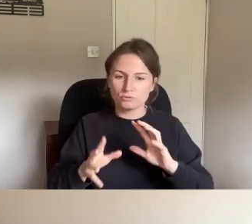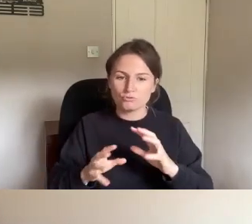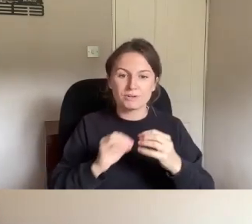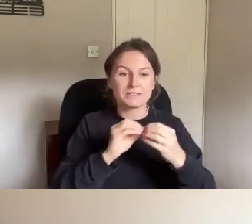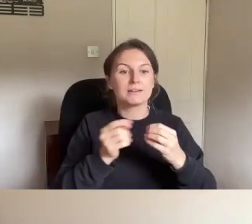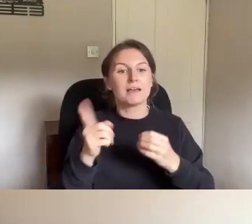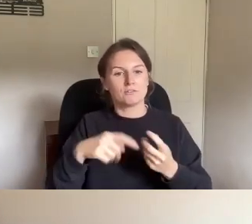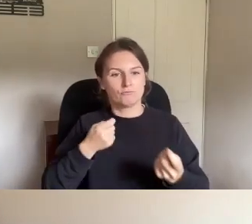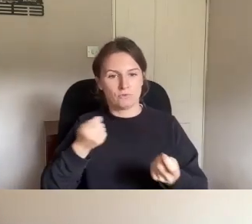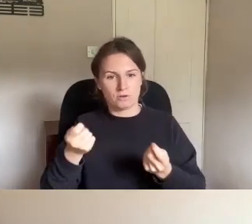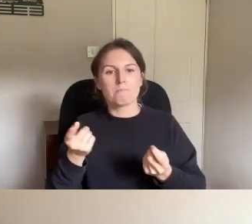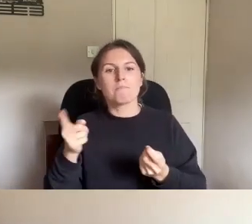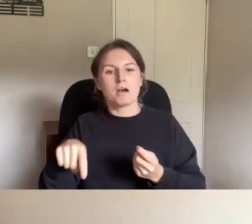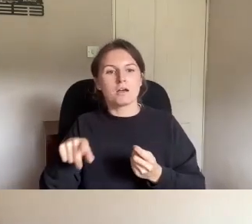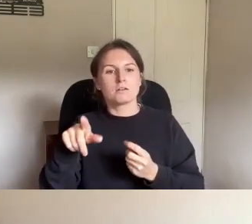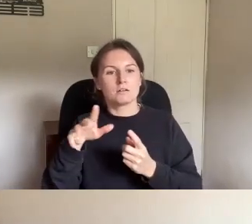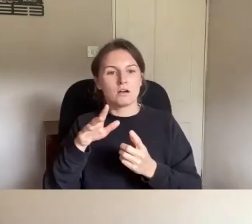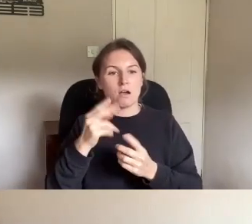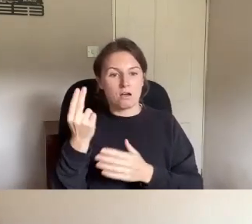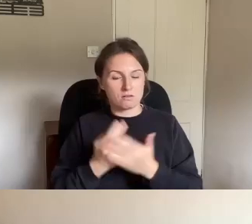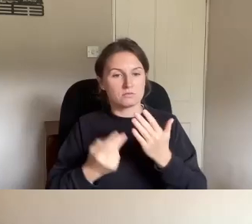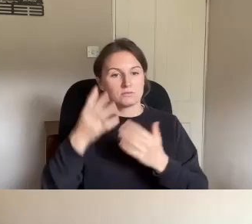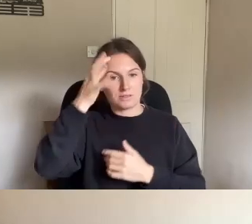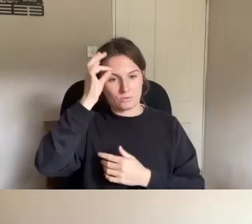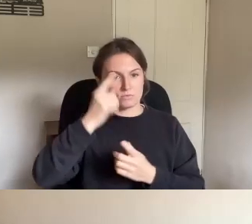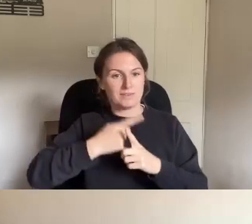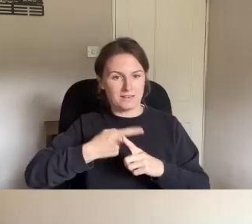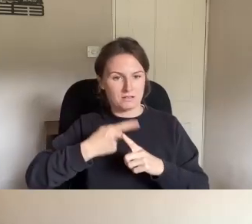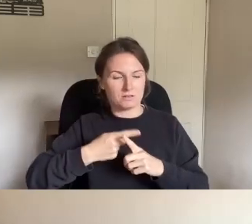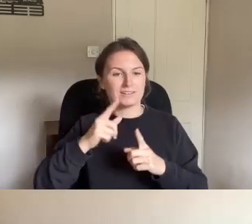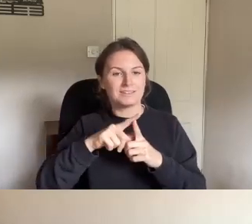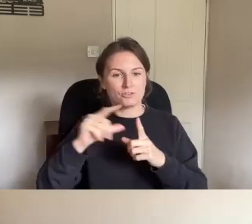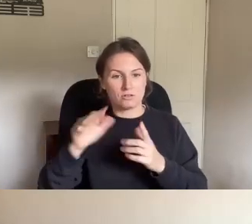by Arts Council England's Digital Cultural Network. For those of you who might not know